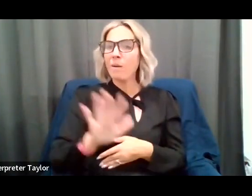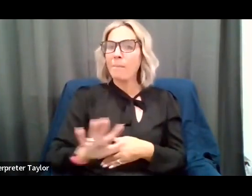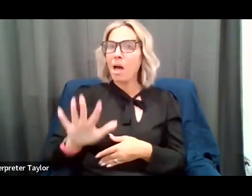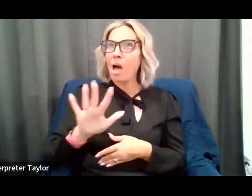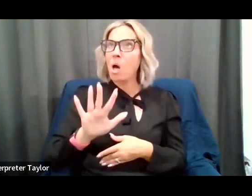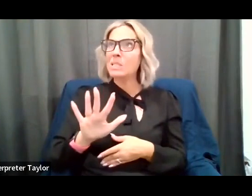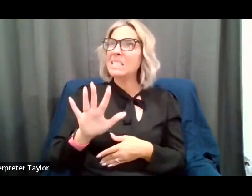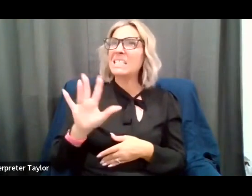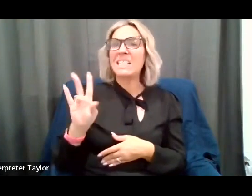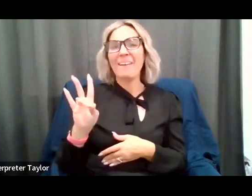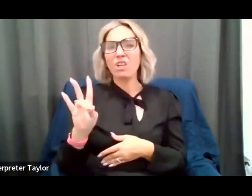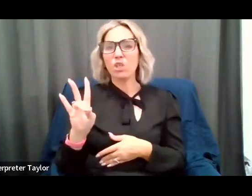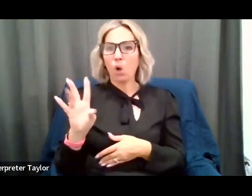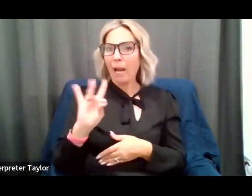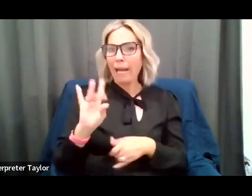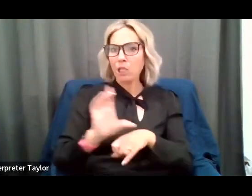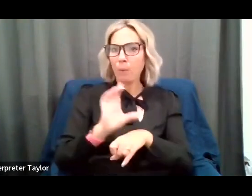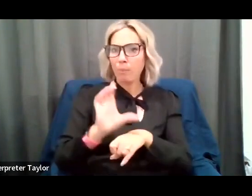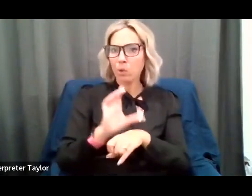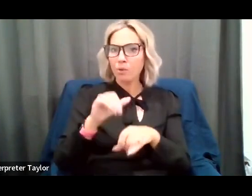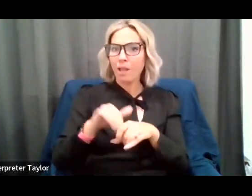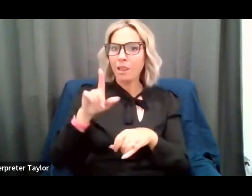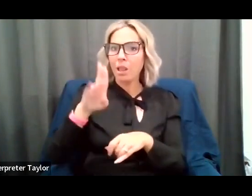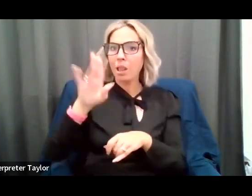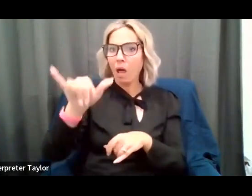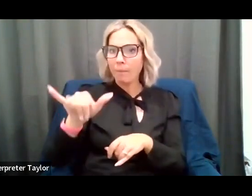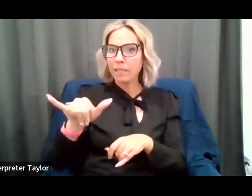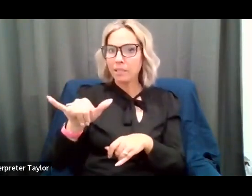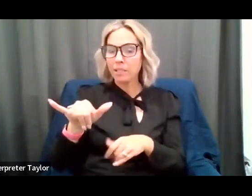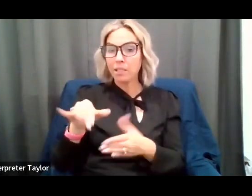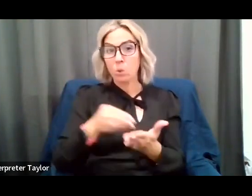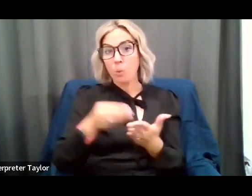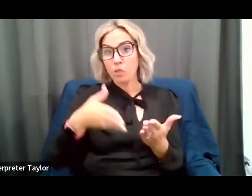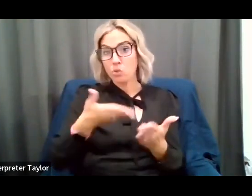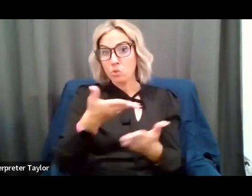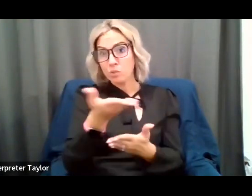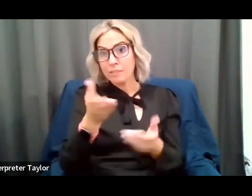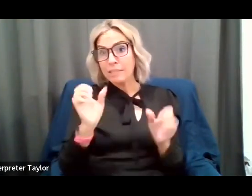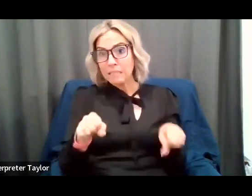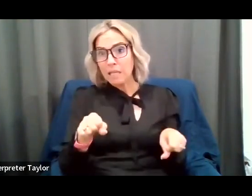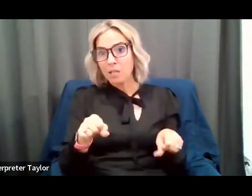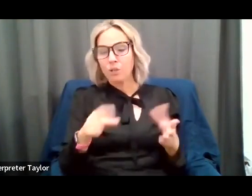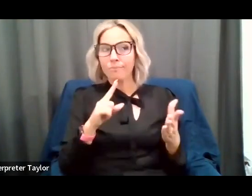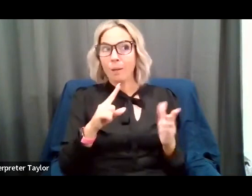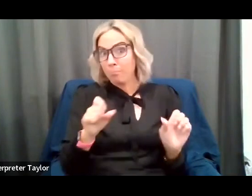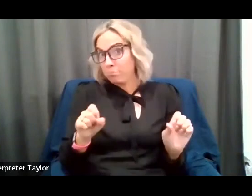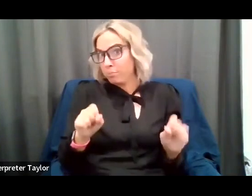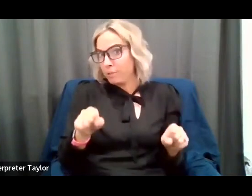seven or eight computers in the lobby where students, um, can- or prospective students can